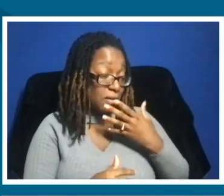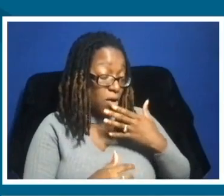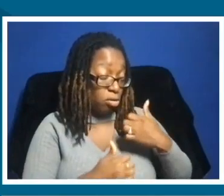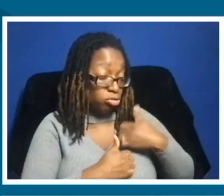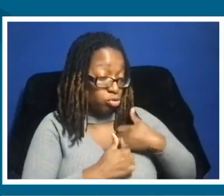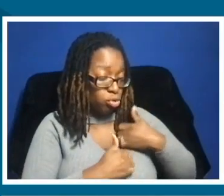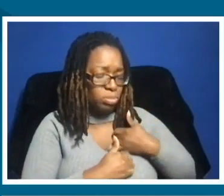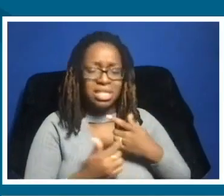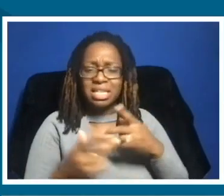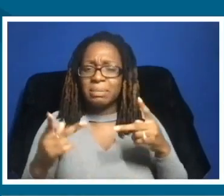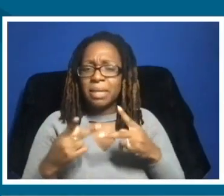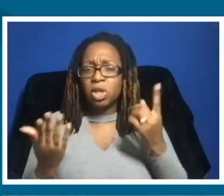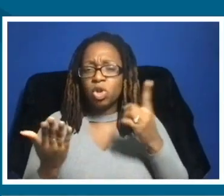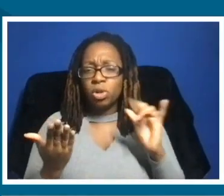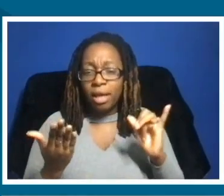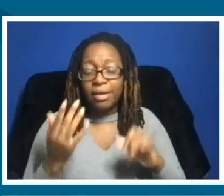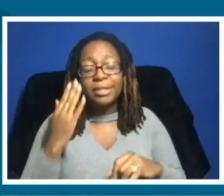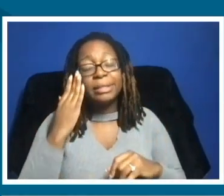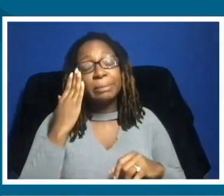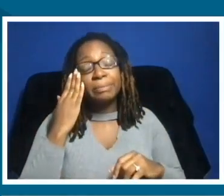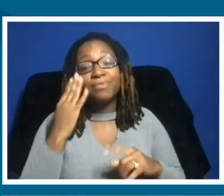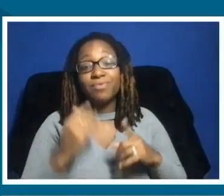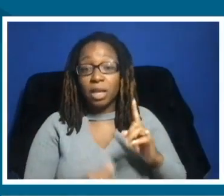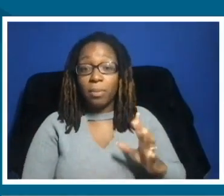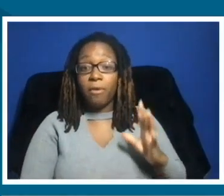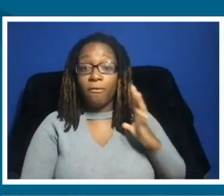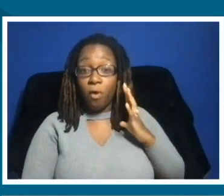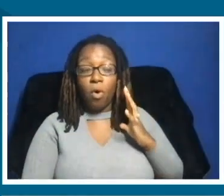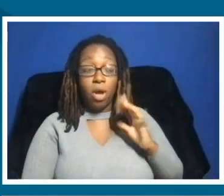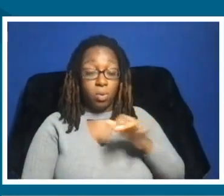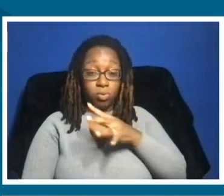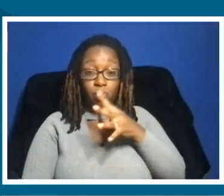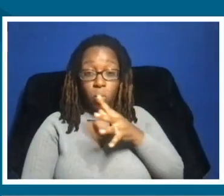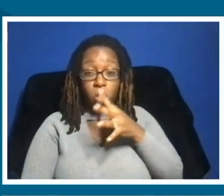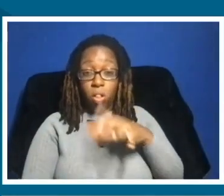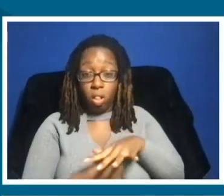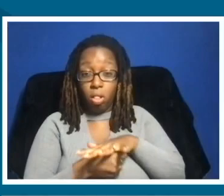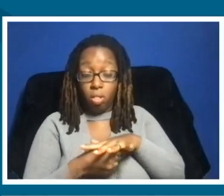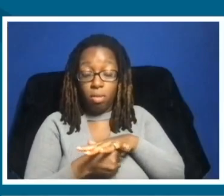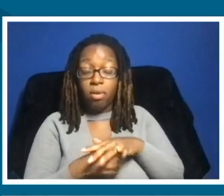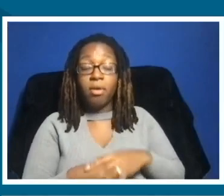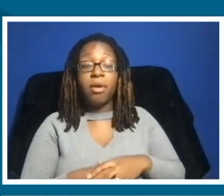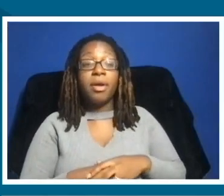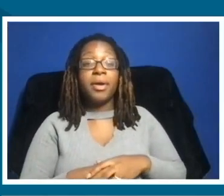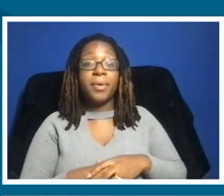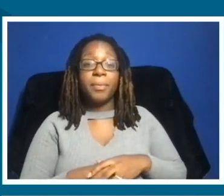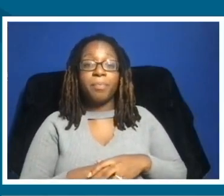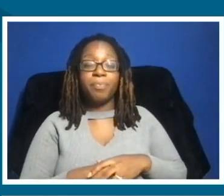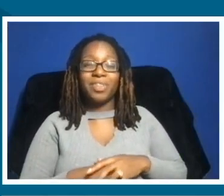out that it was essentially rural at that time